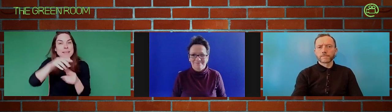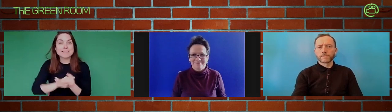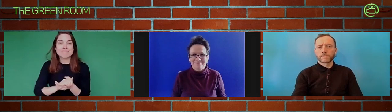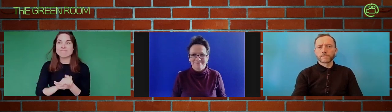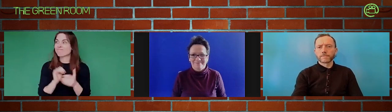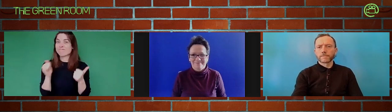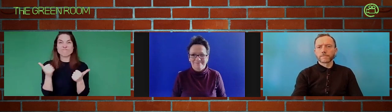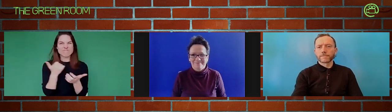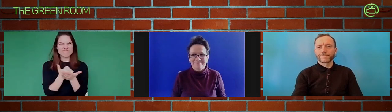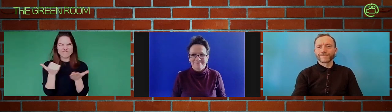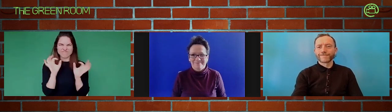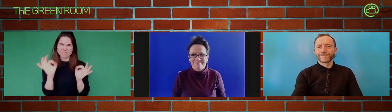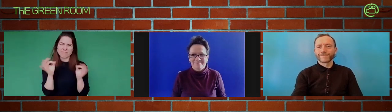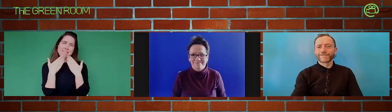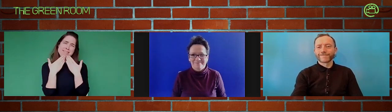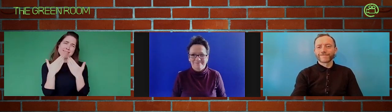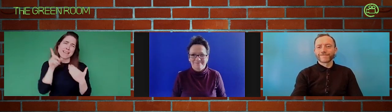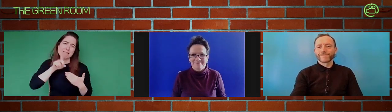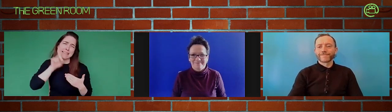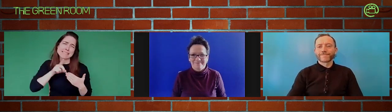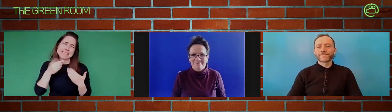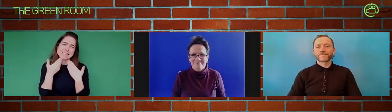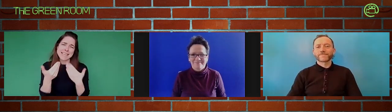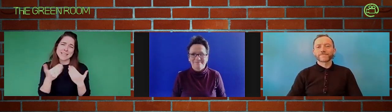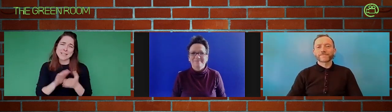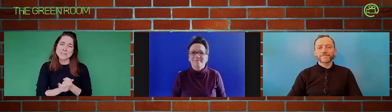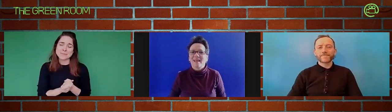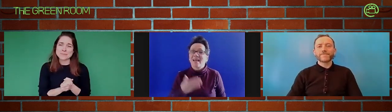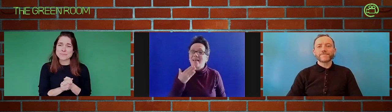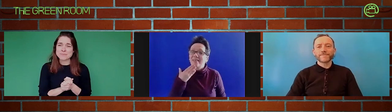ladies. AP+HM: Thank you for having us, thank you.